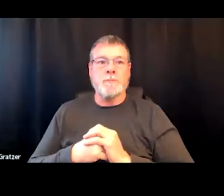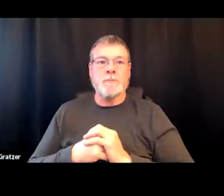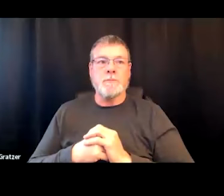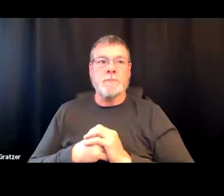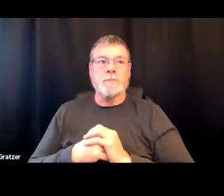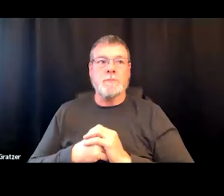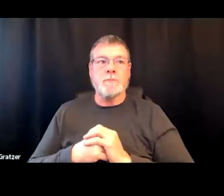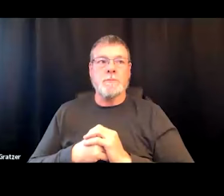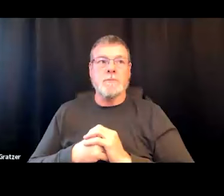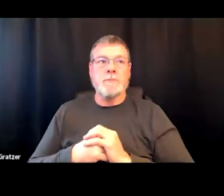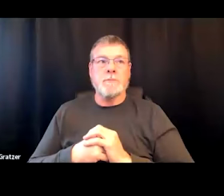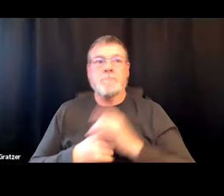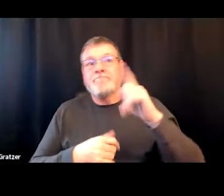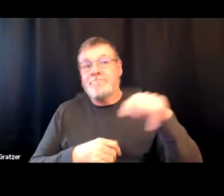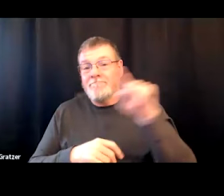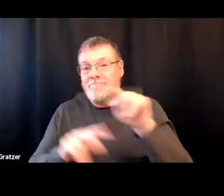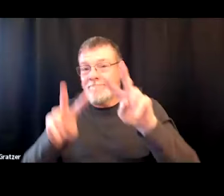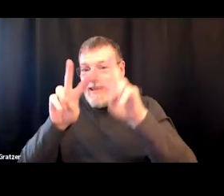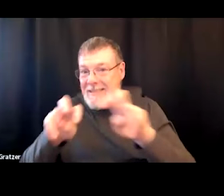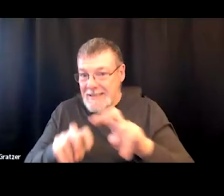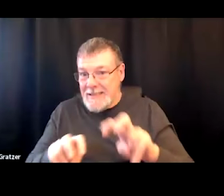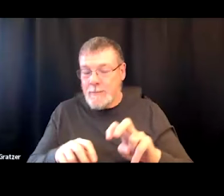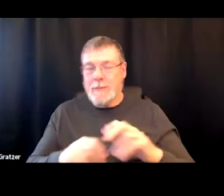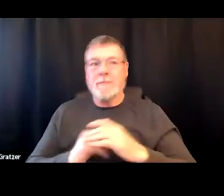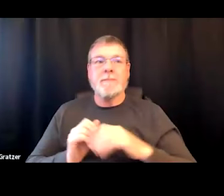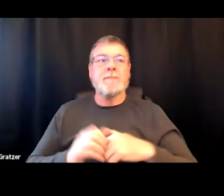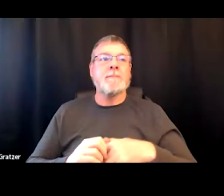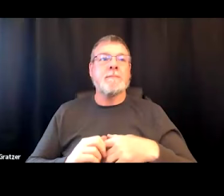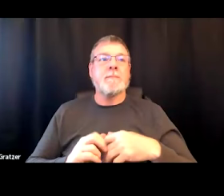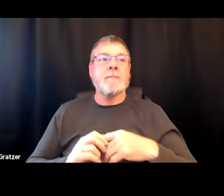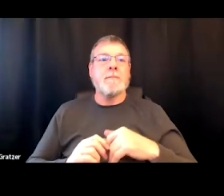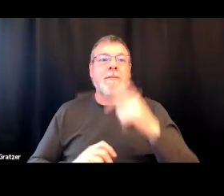Here are some of the assessment instruments that are available. If you look at the GAIN instrument, again,